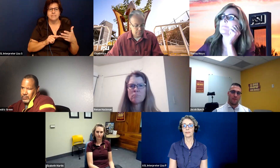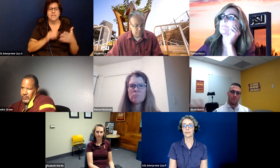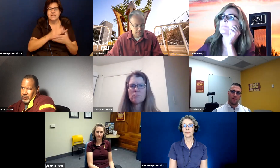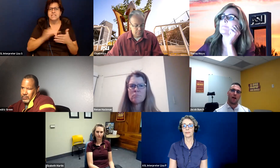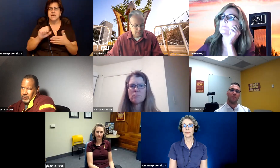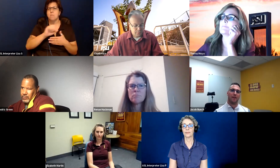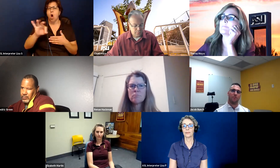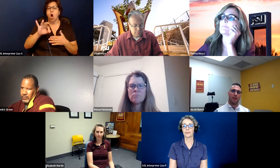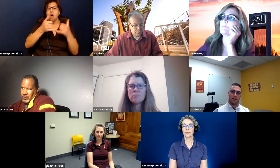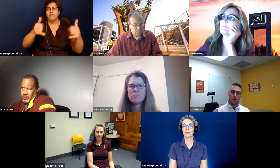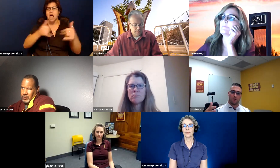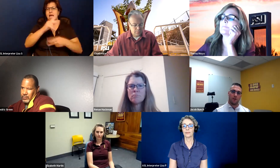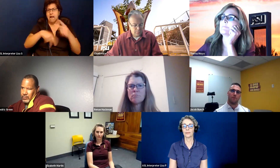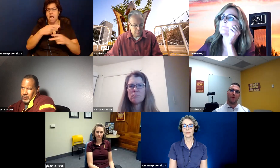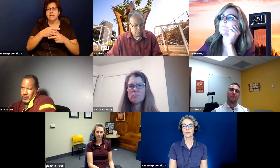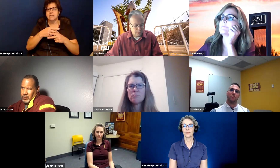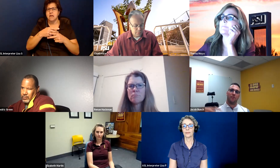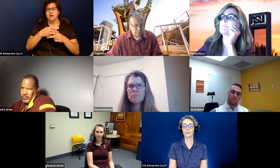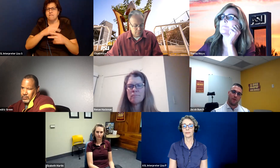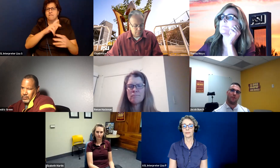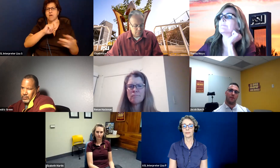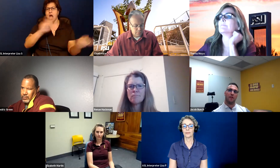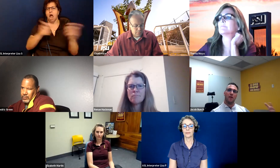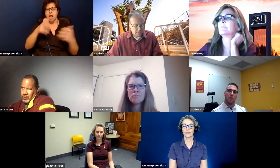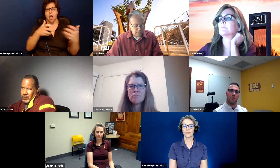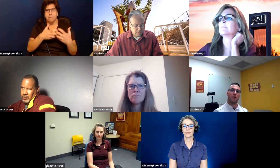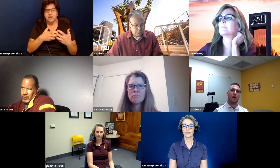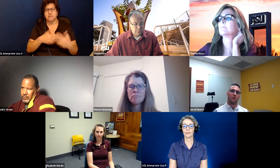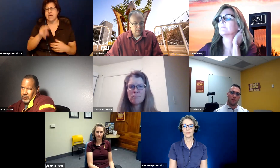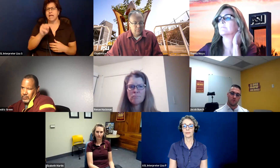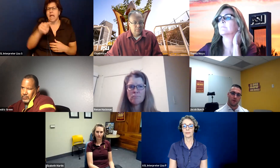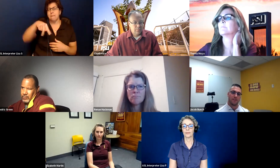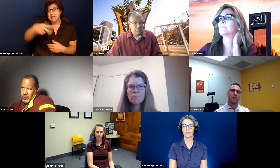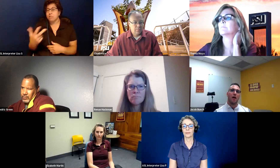types of accommodation in alternative format, such as MP3 or a large print.